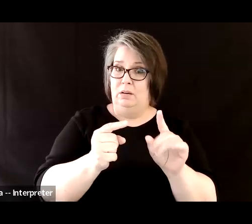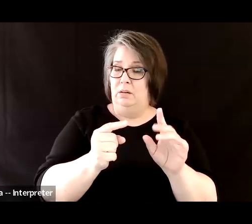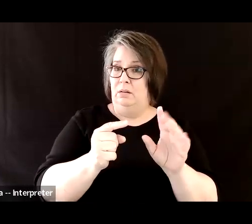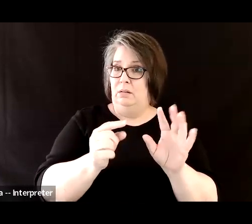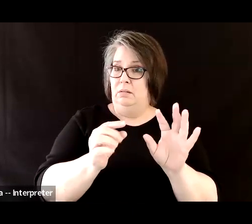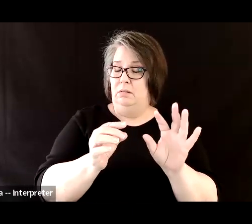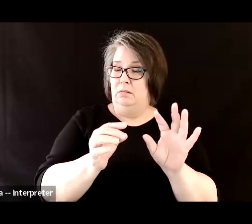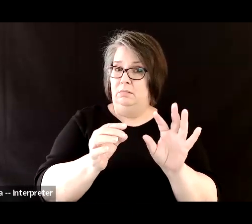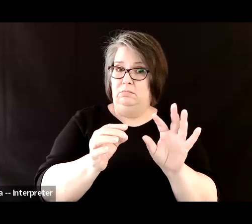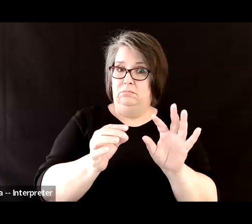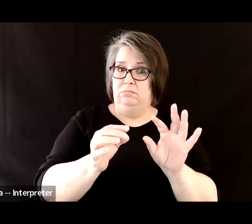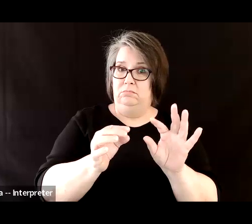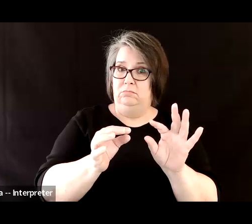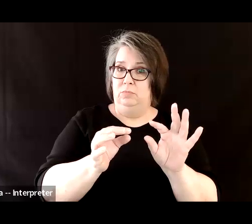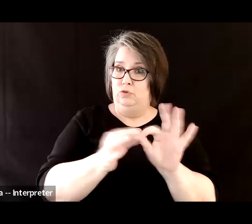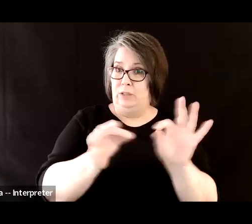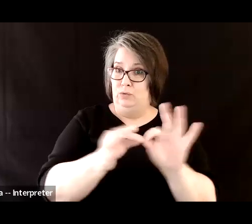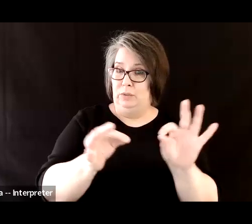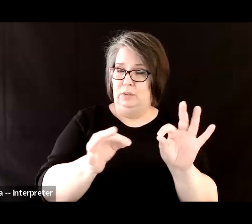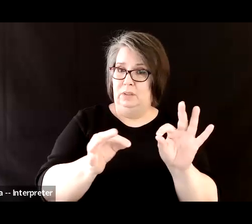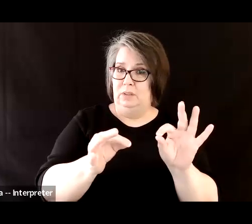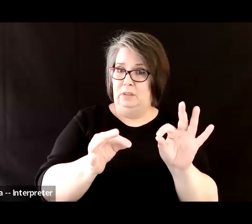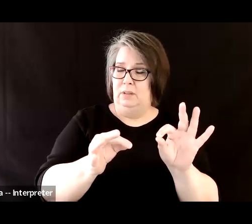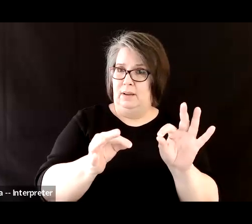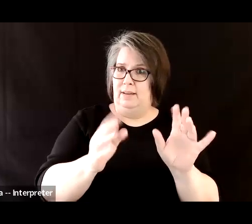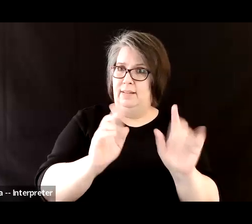equitable learning experience. In accurate captions can impact